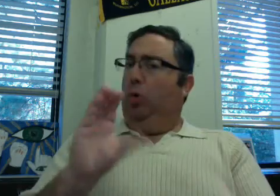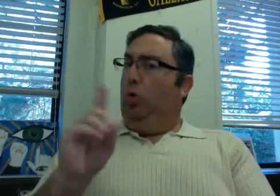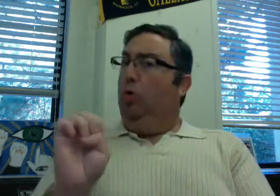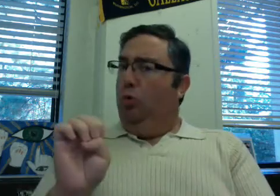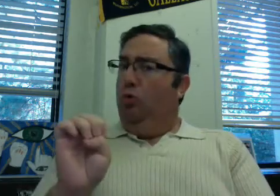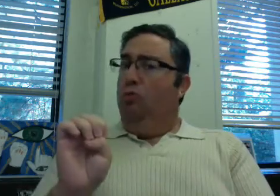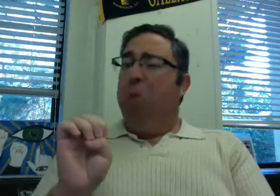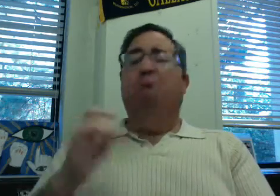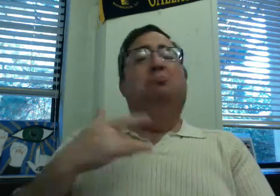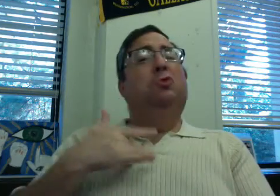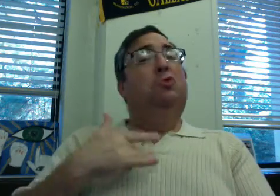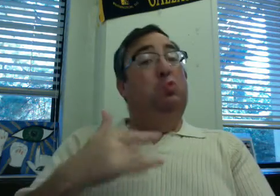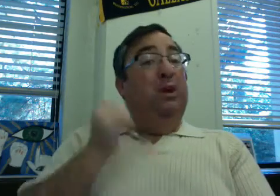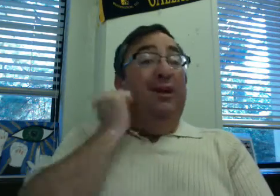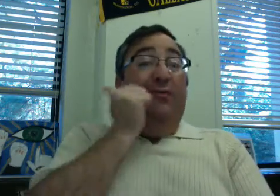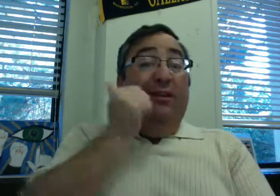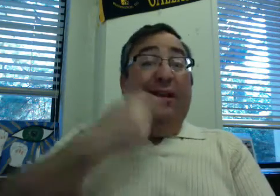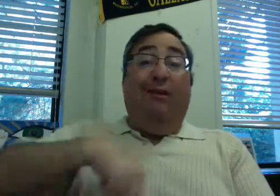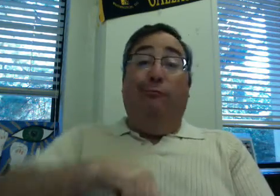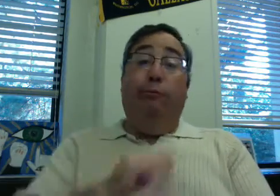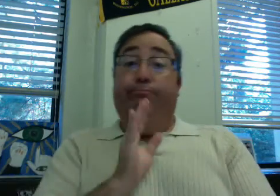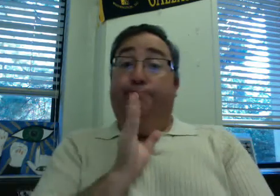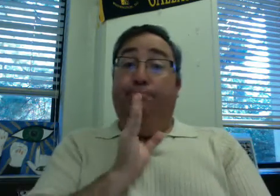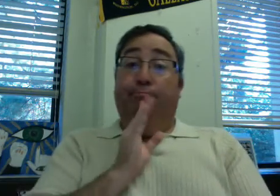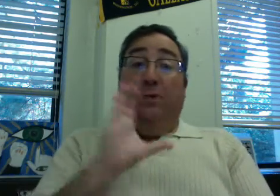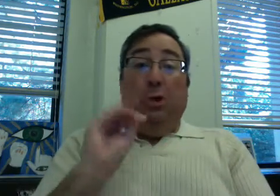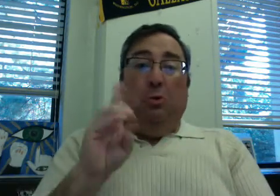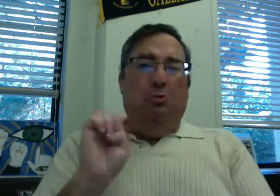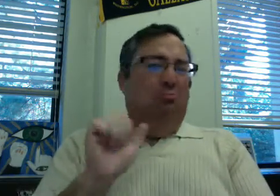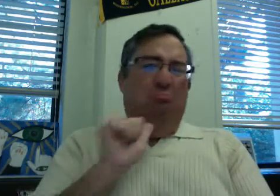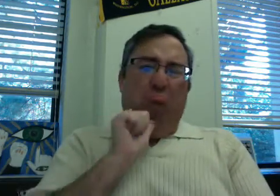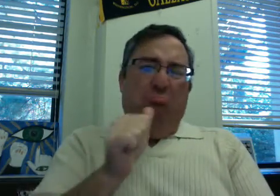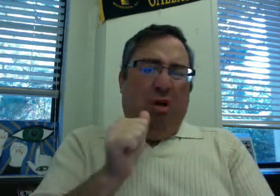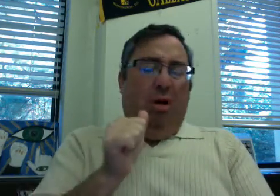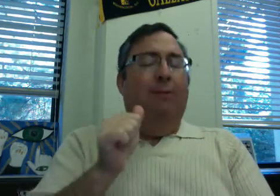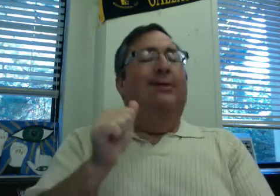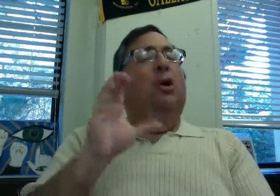We don't usually speak in codes every day.